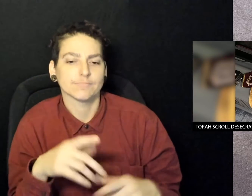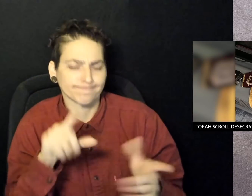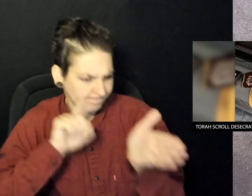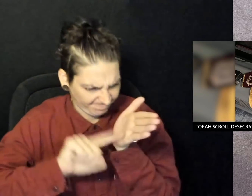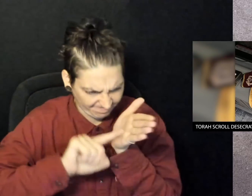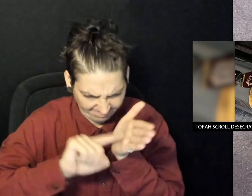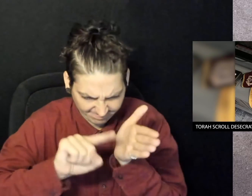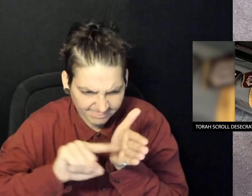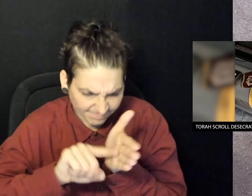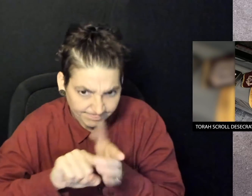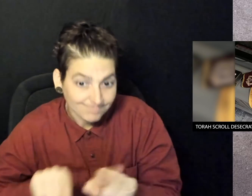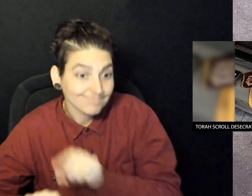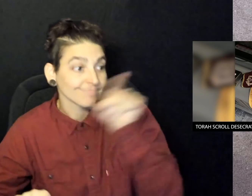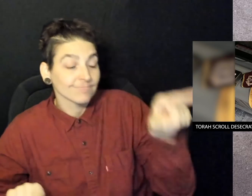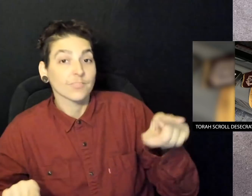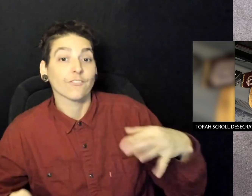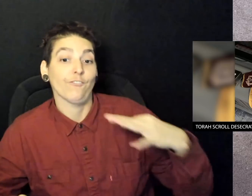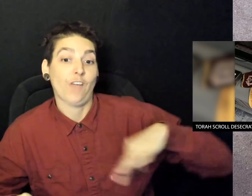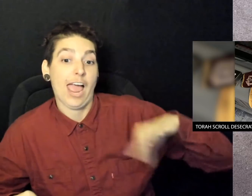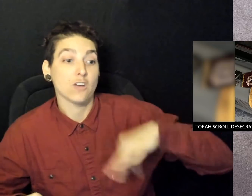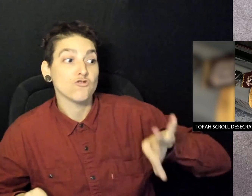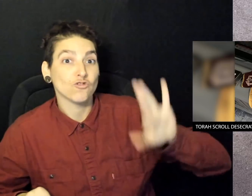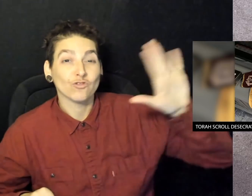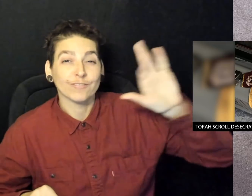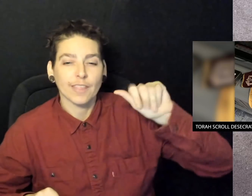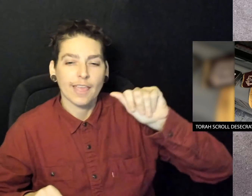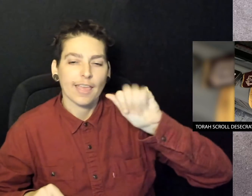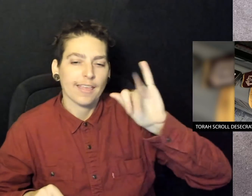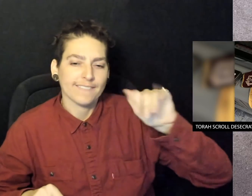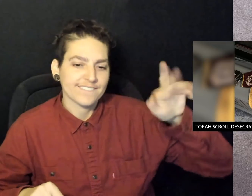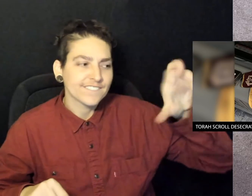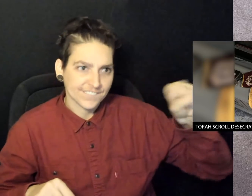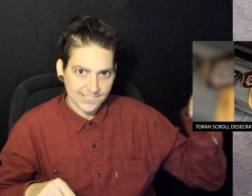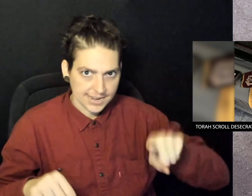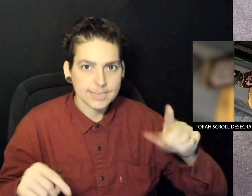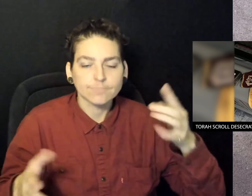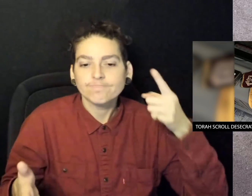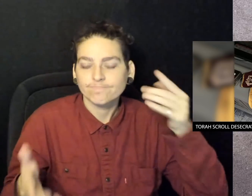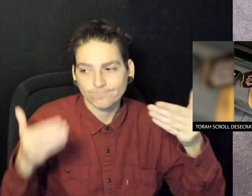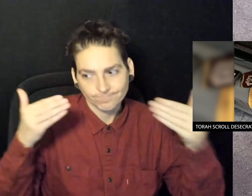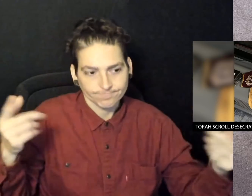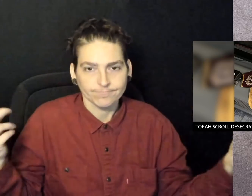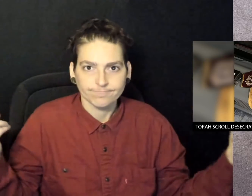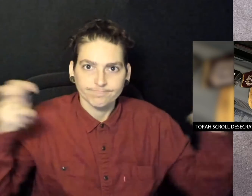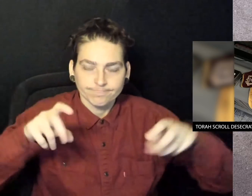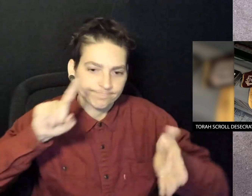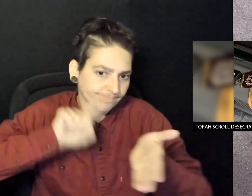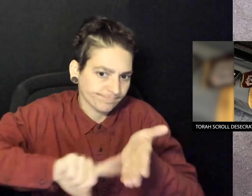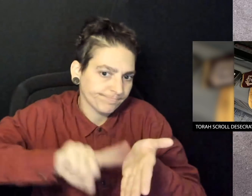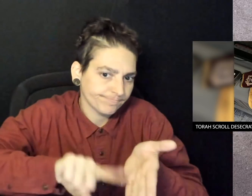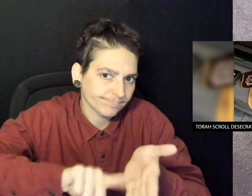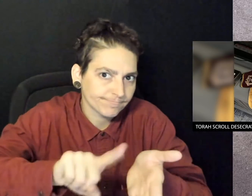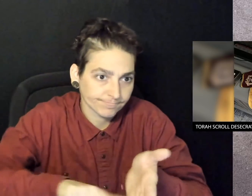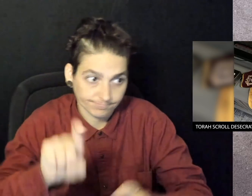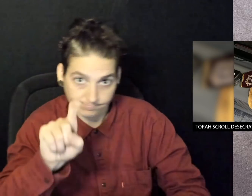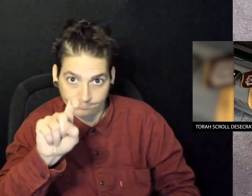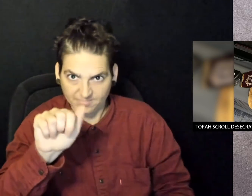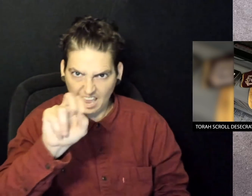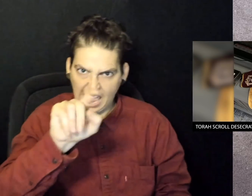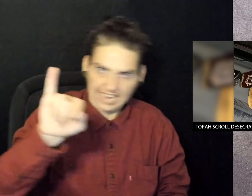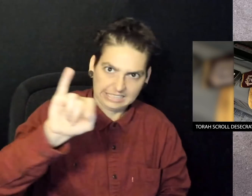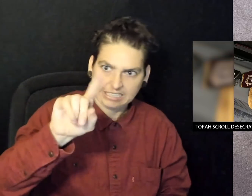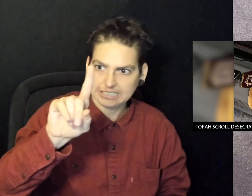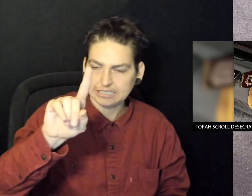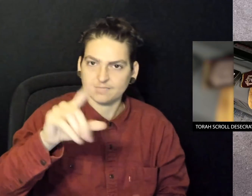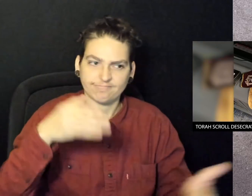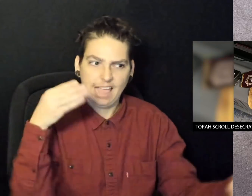now DC police are investigating and the fraternity has asked the Anti-Defamation League to look